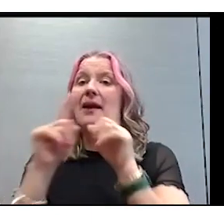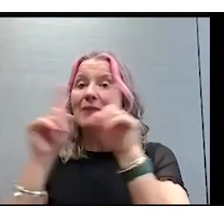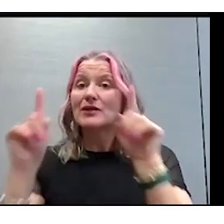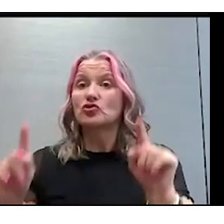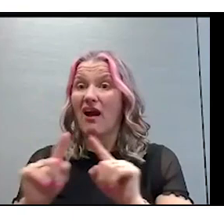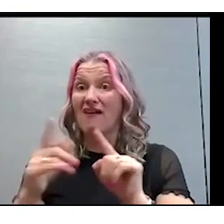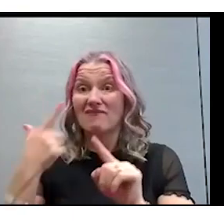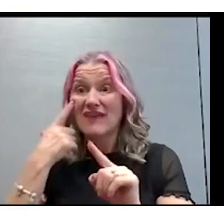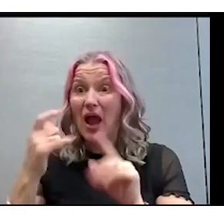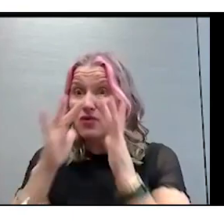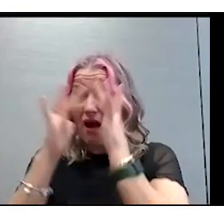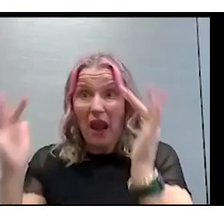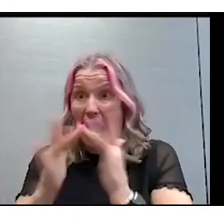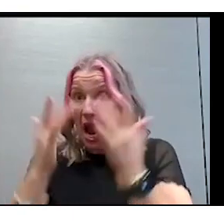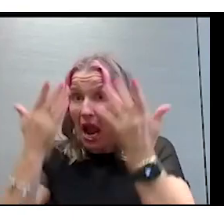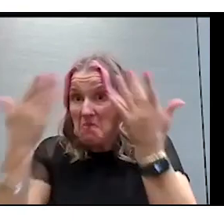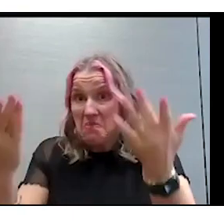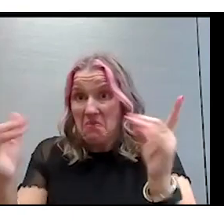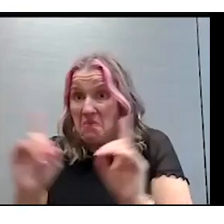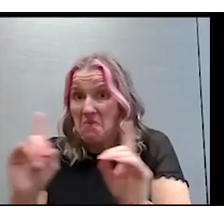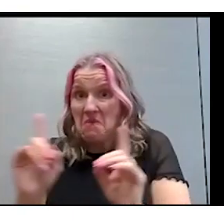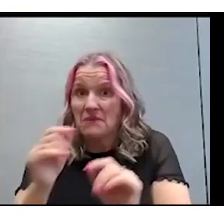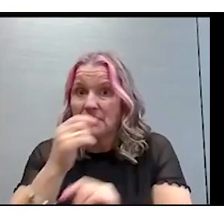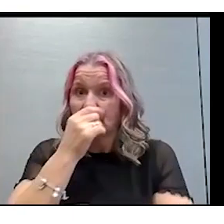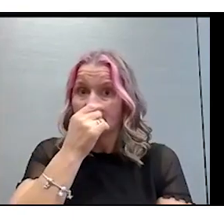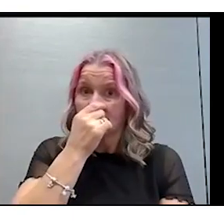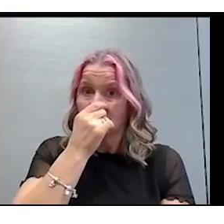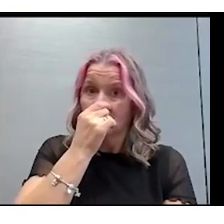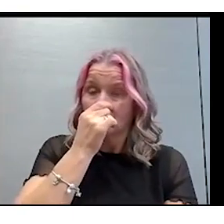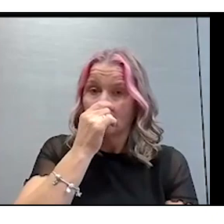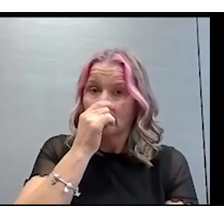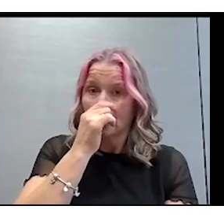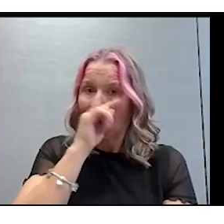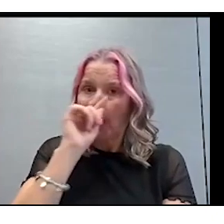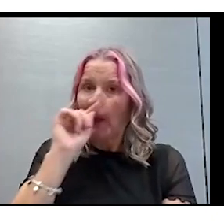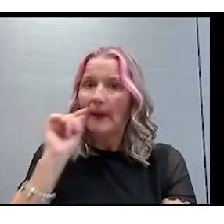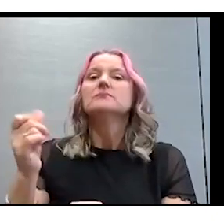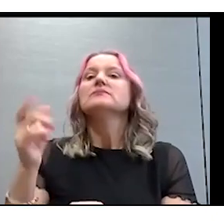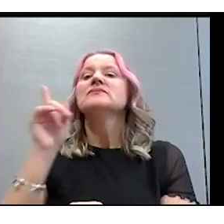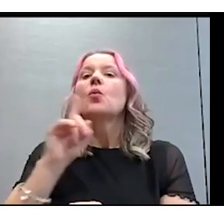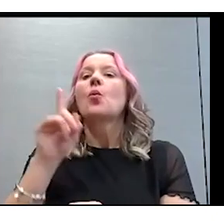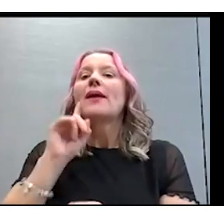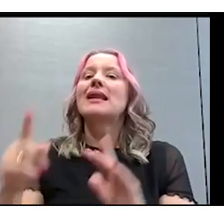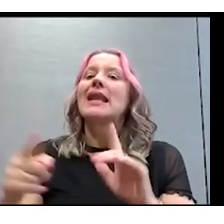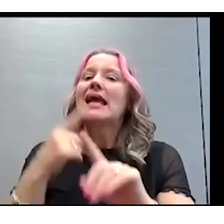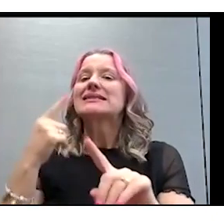I don't know what tool was used, but it says picture of women executives eating lunch.